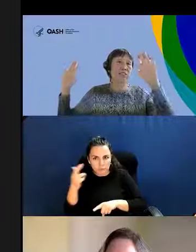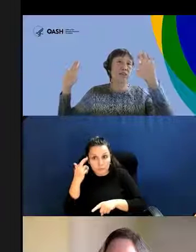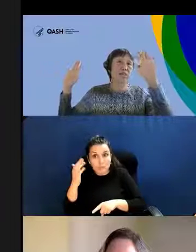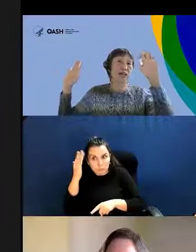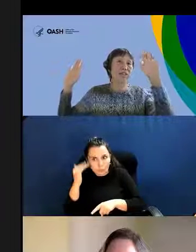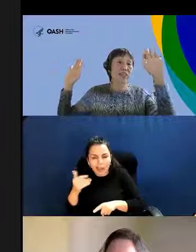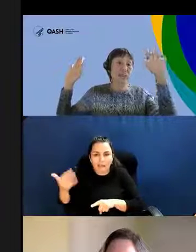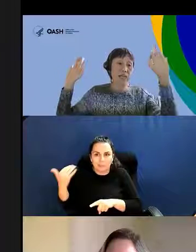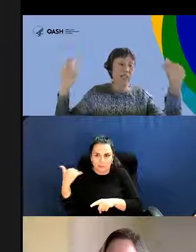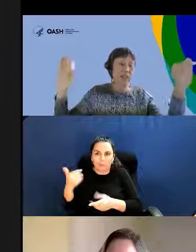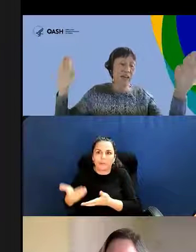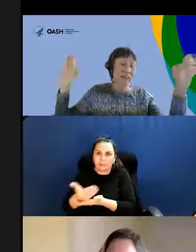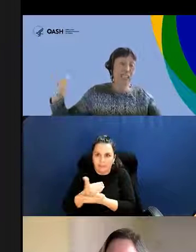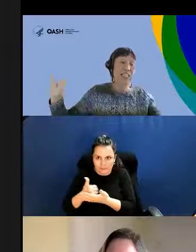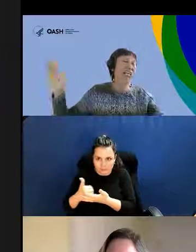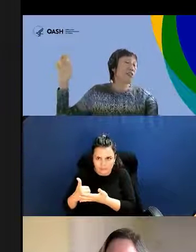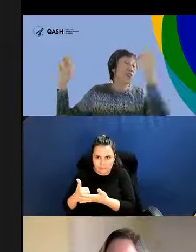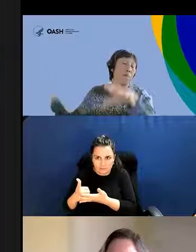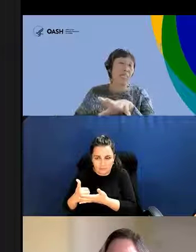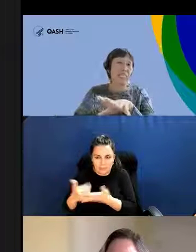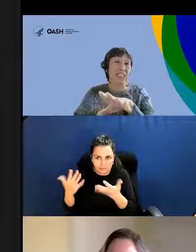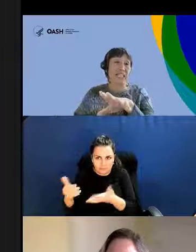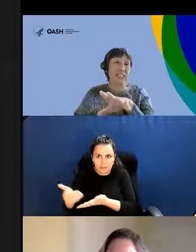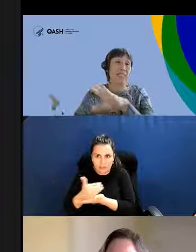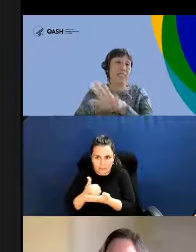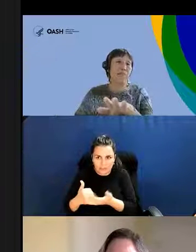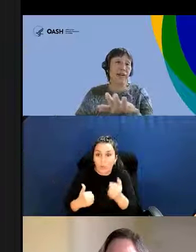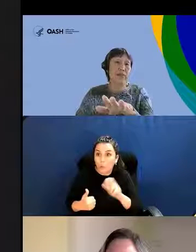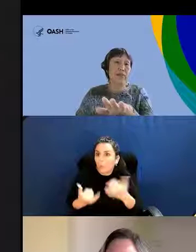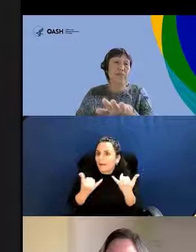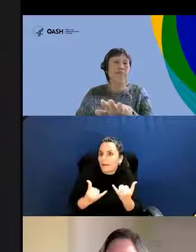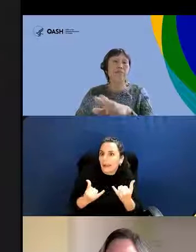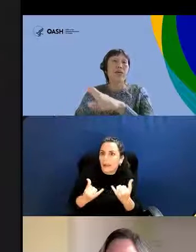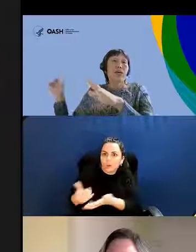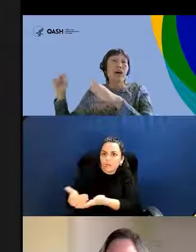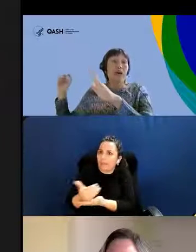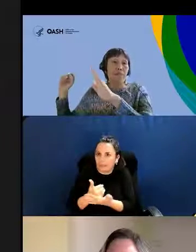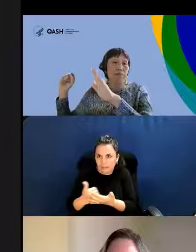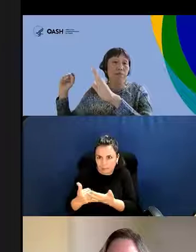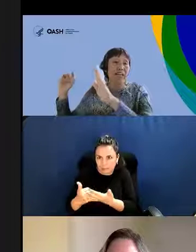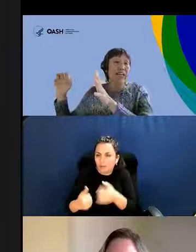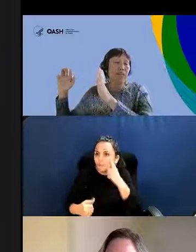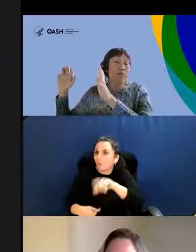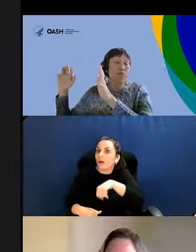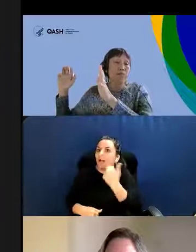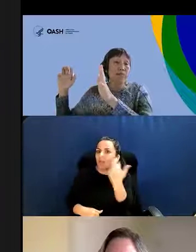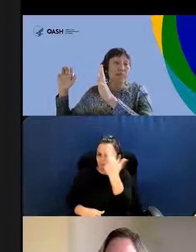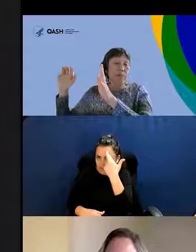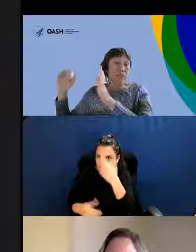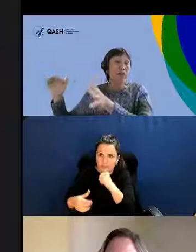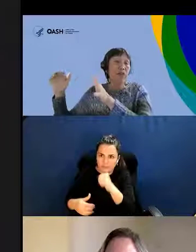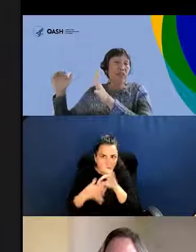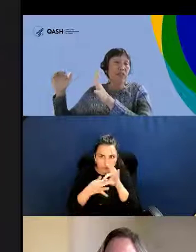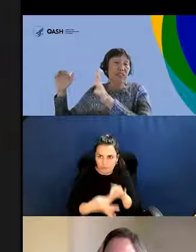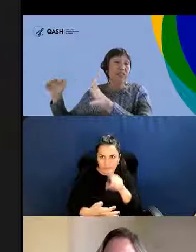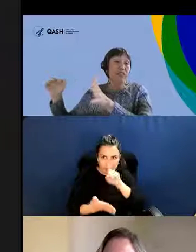So either they have been collected or they're being collected, it doesn't matter, but that the materials are collected